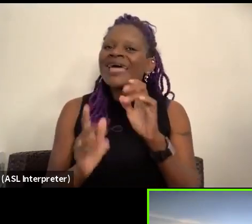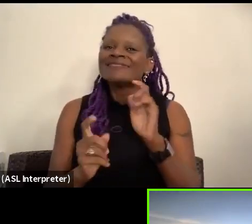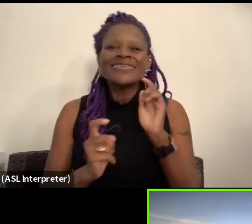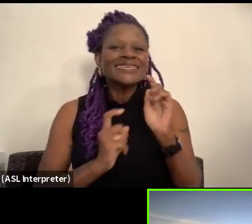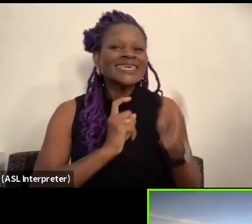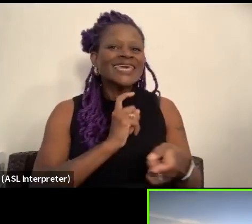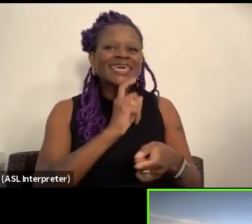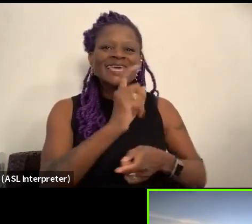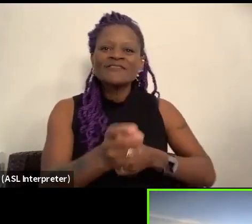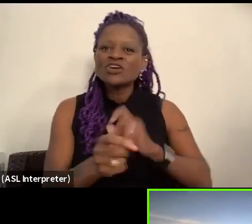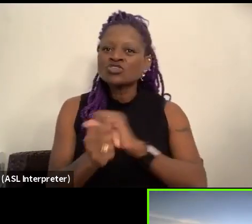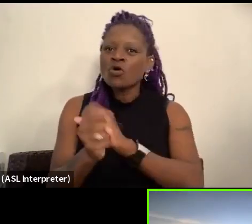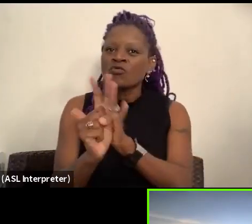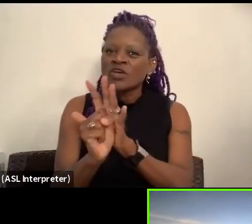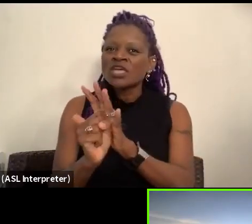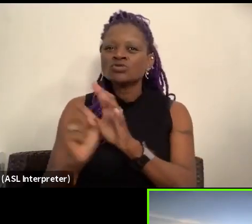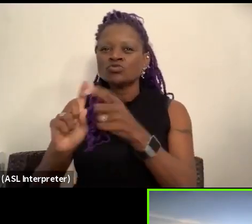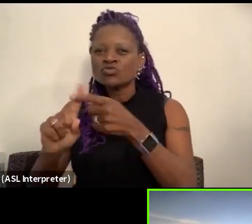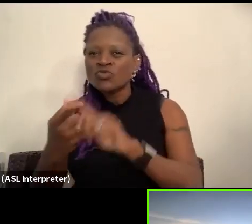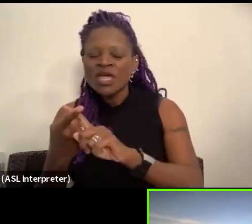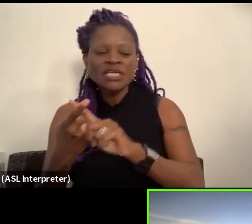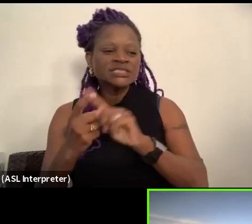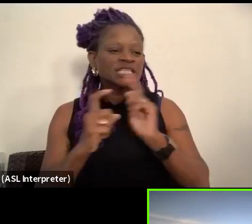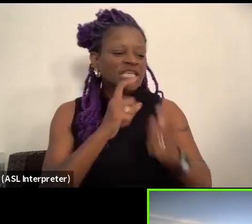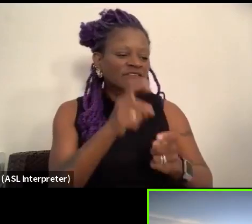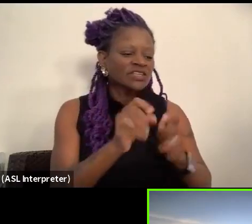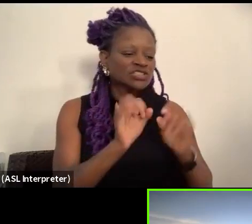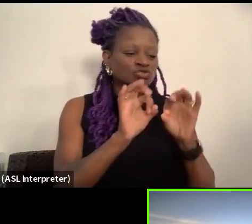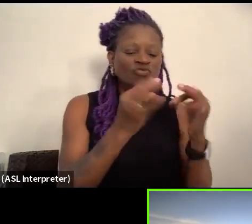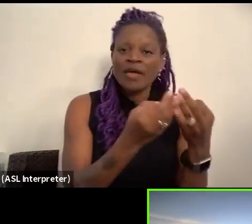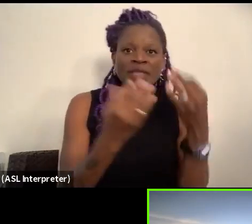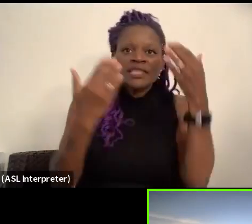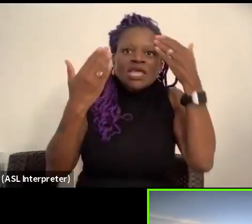So by doing your duty and following mitigation measures, measures and getting